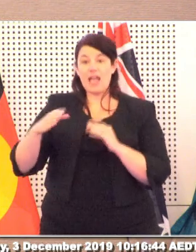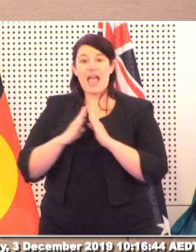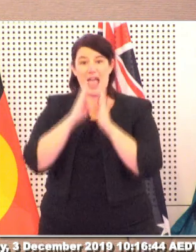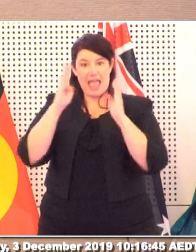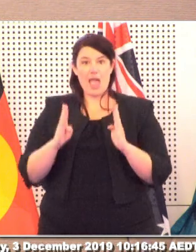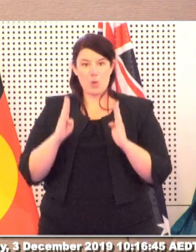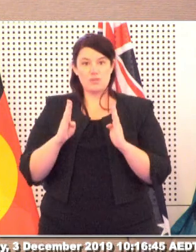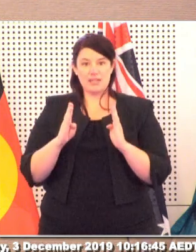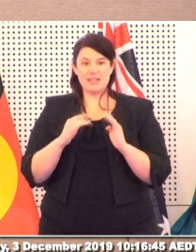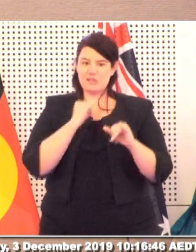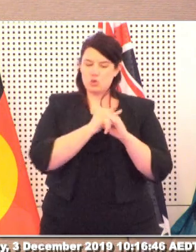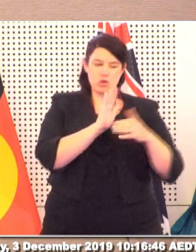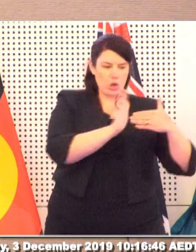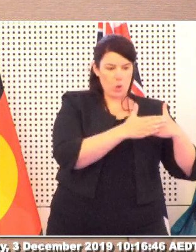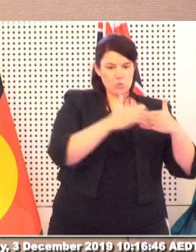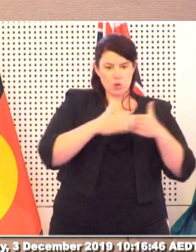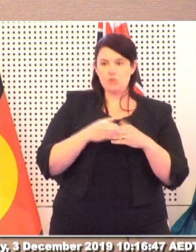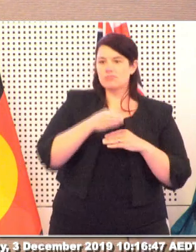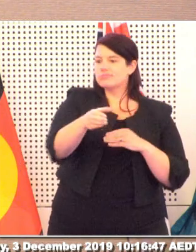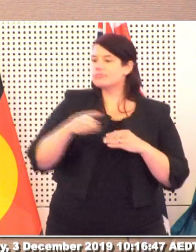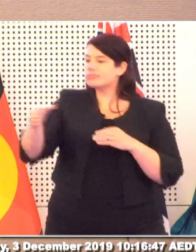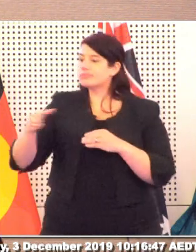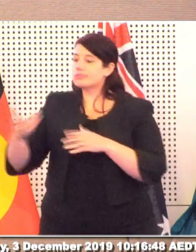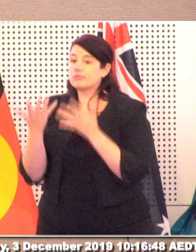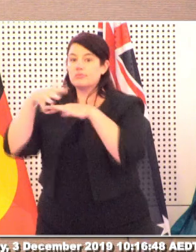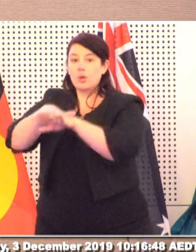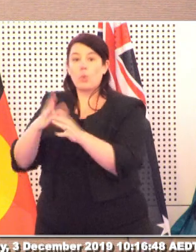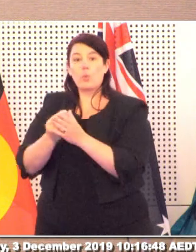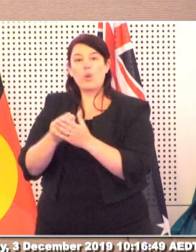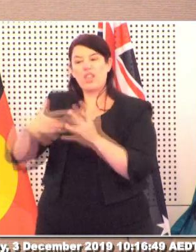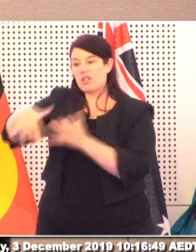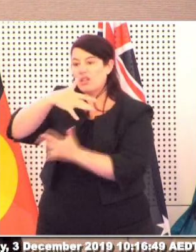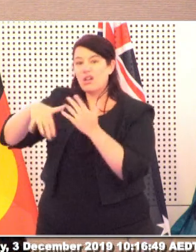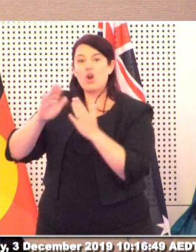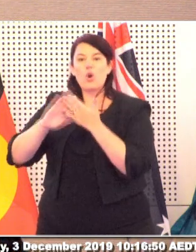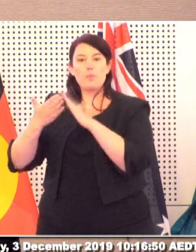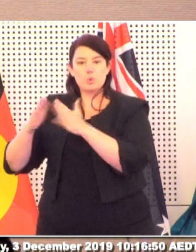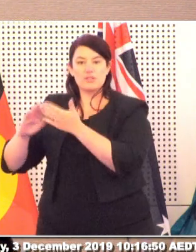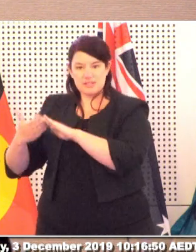pathway to normalisation. There was – I think the institutionalisation was also